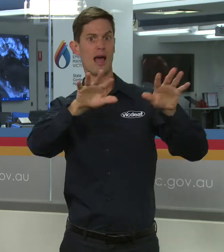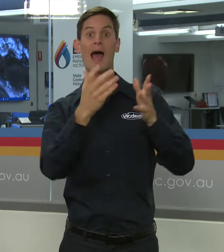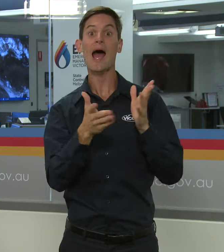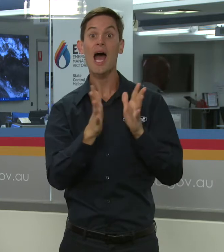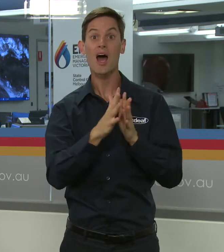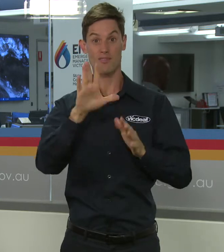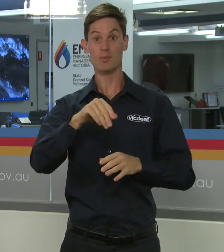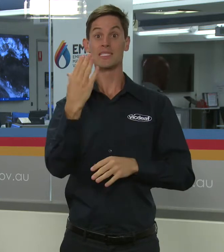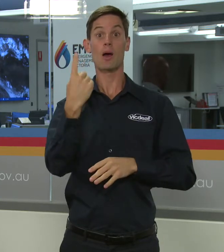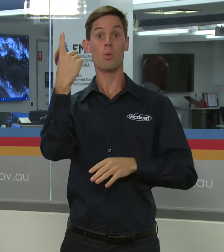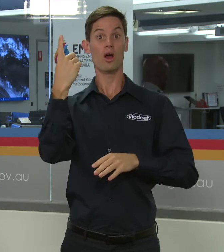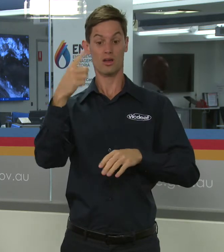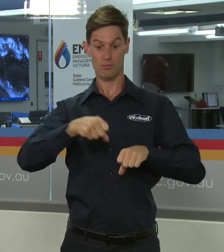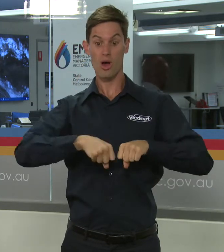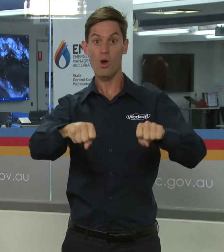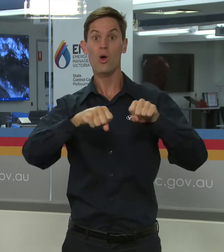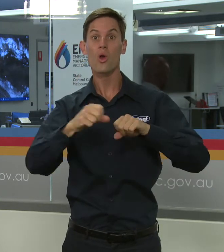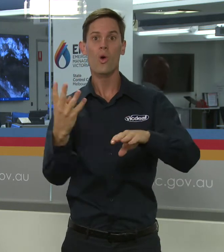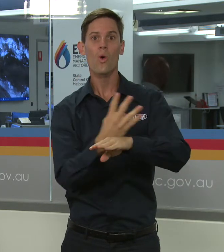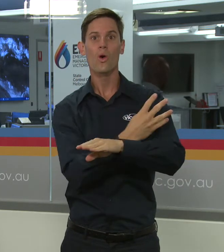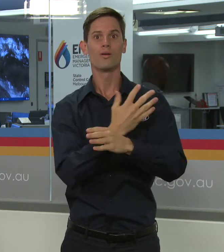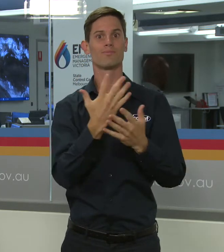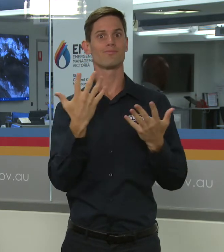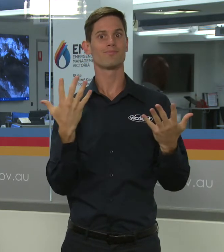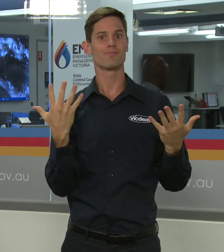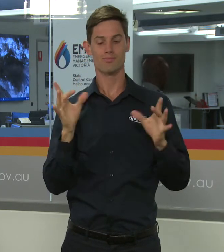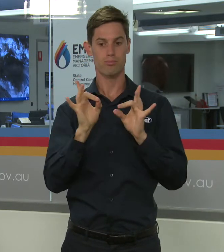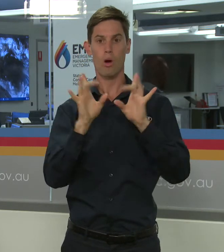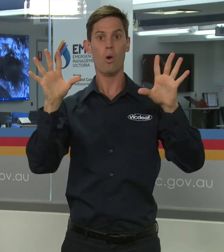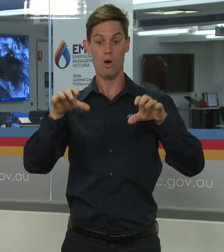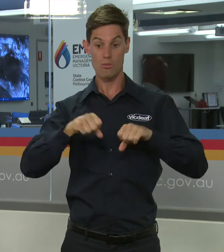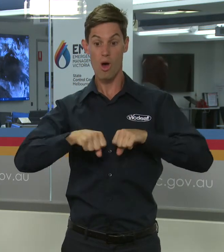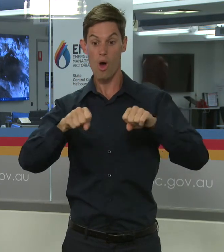So a simple way of starting a fire on a very high fire danger day and there we go, we’ve